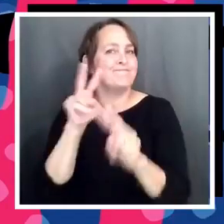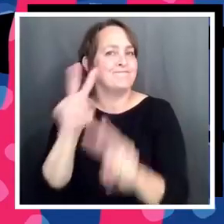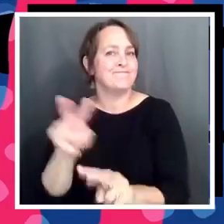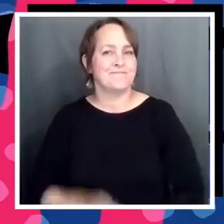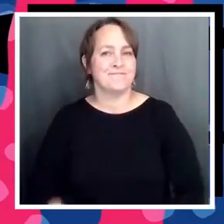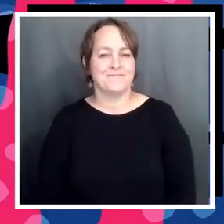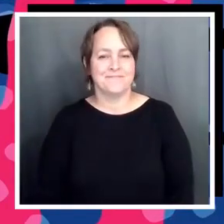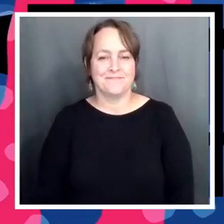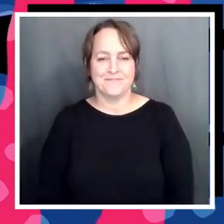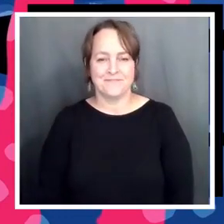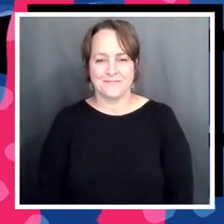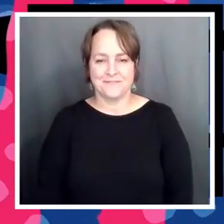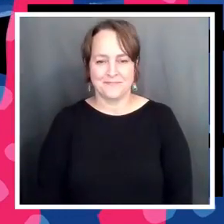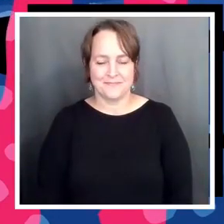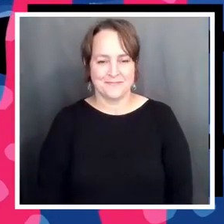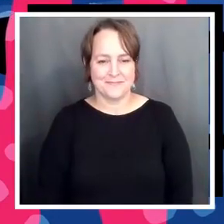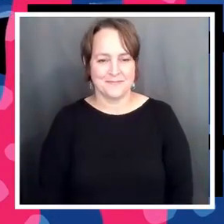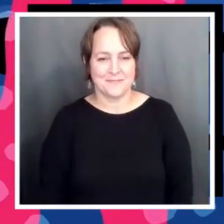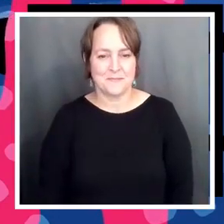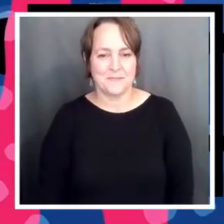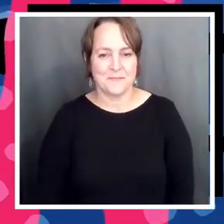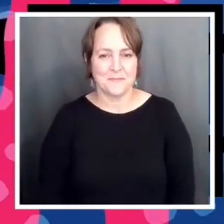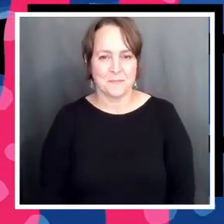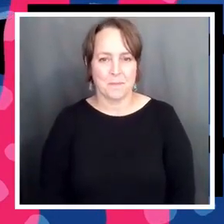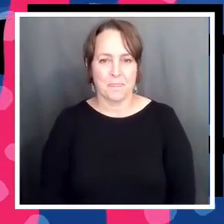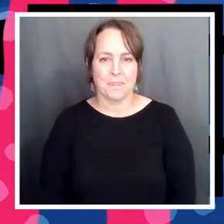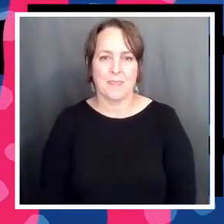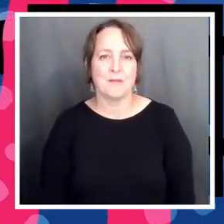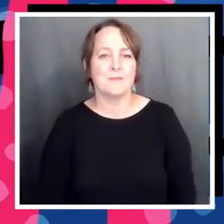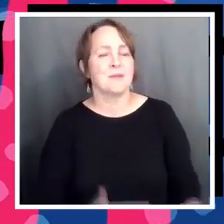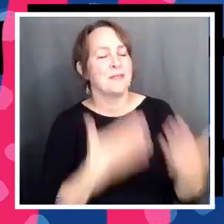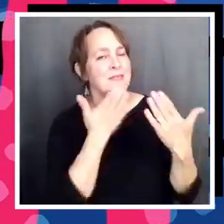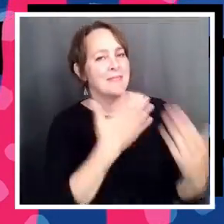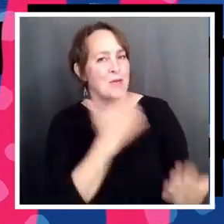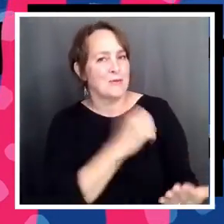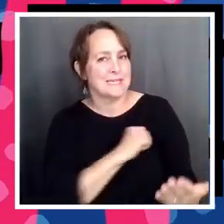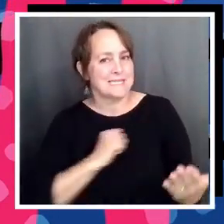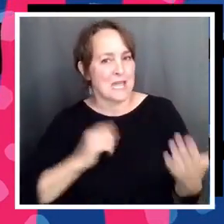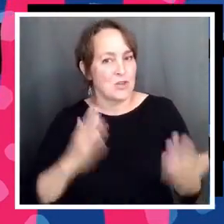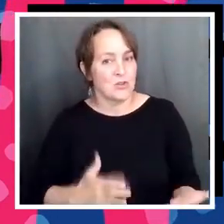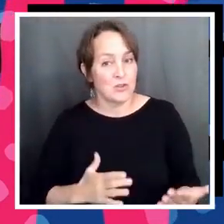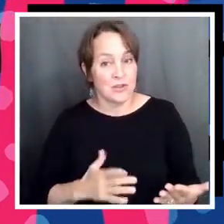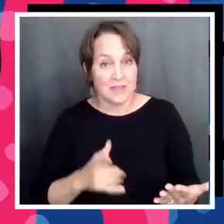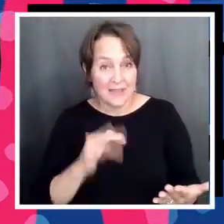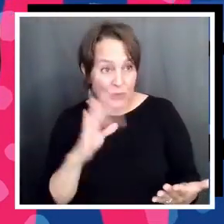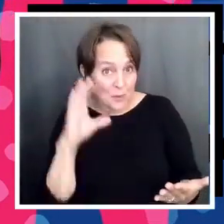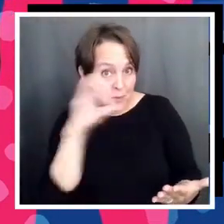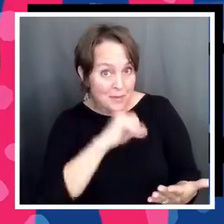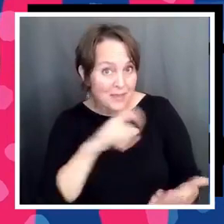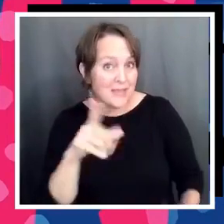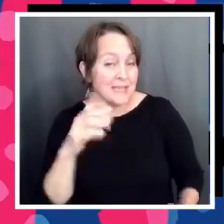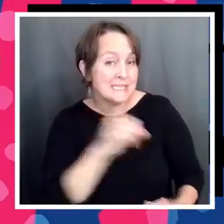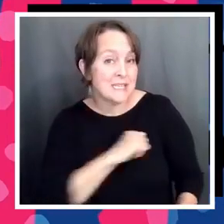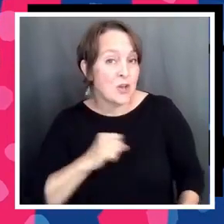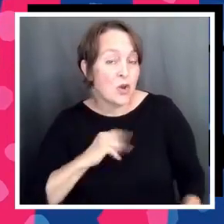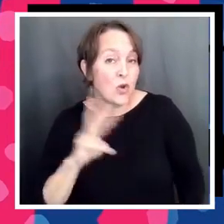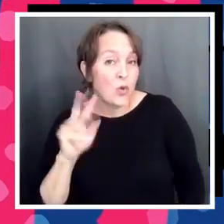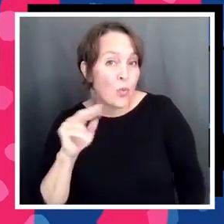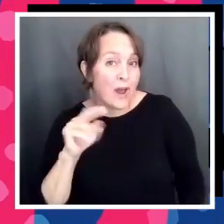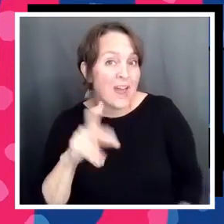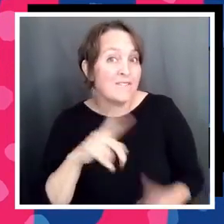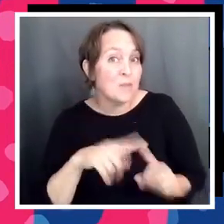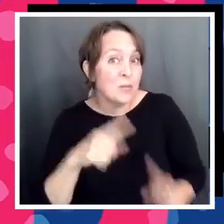KEEP THE FAITH AND KEEP LOOKING